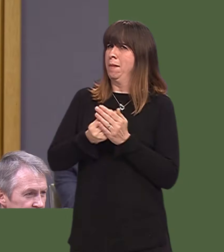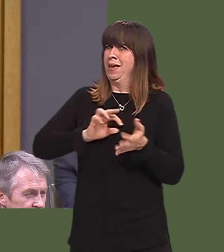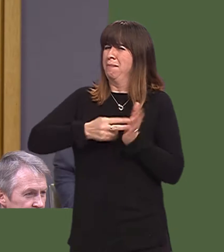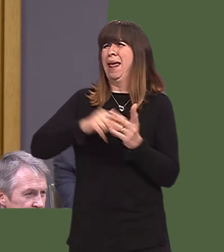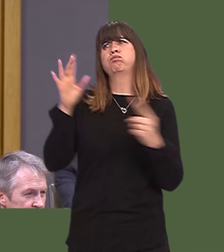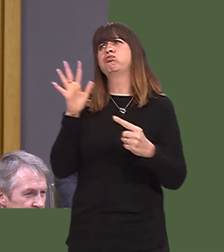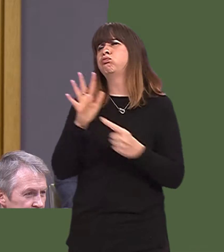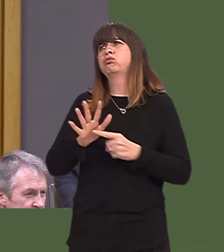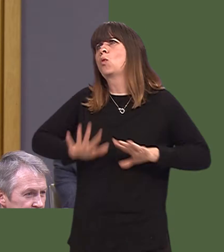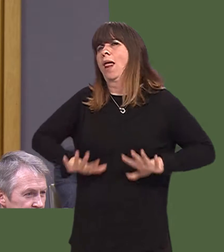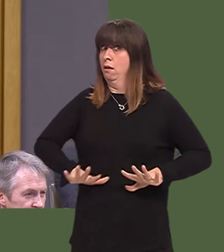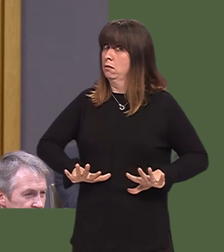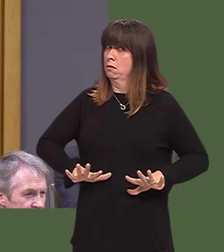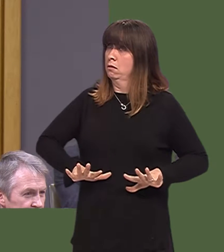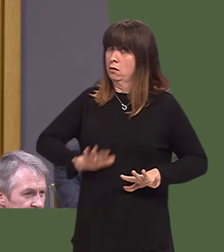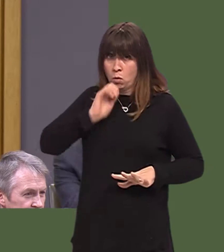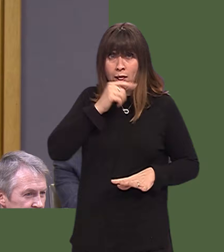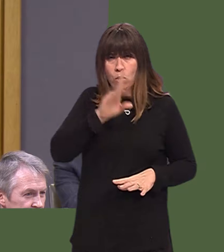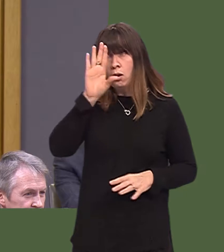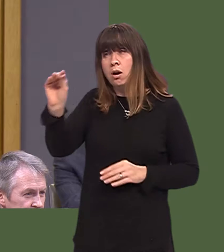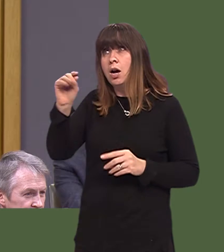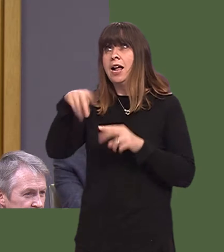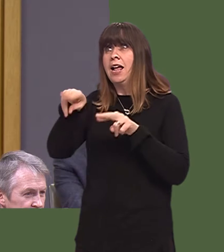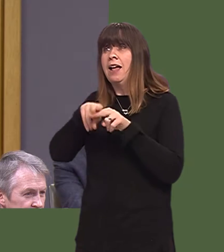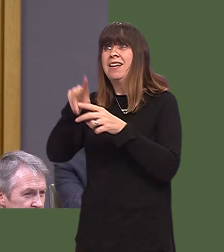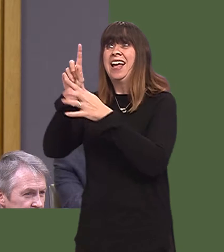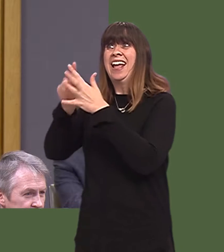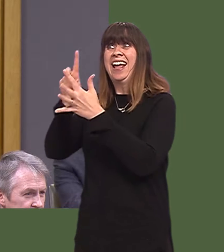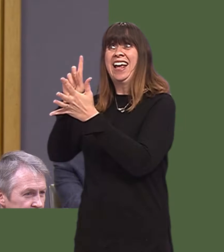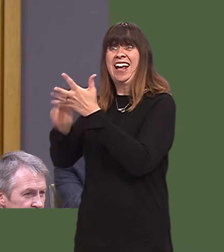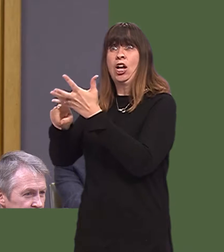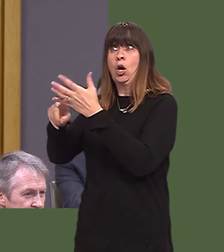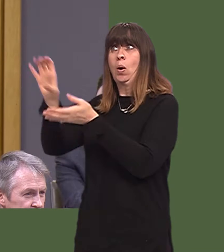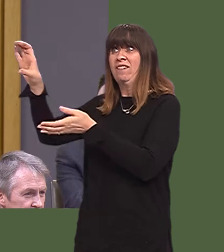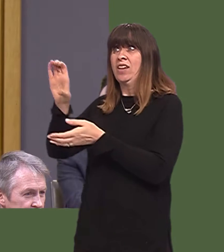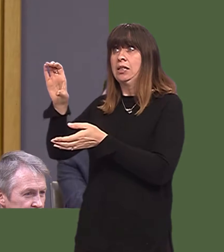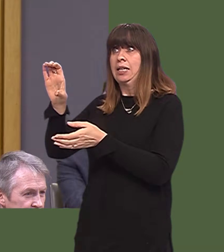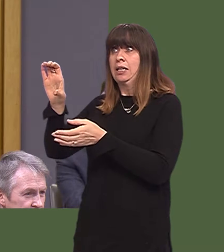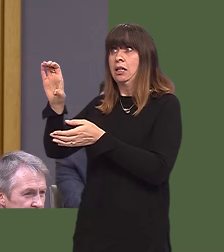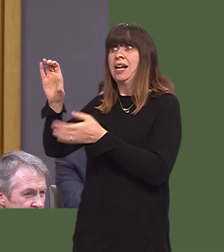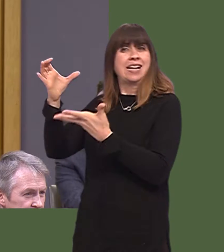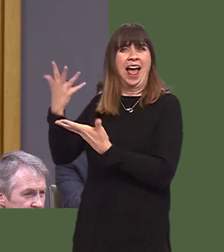Would he emphasise that replacement funding from the UK Government must be at least equal